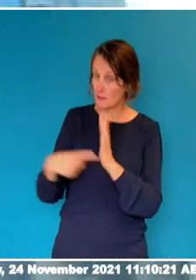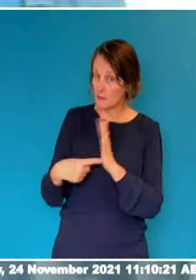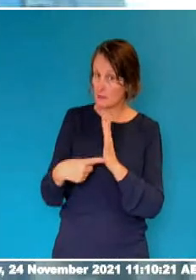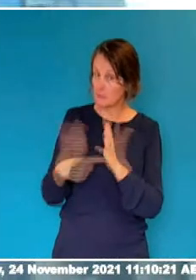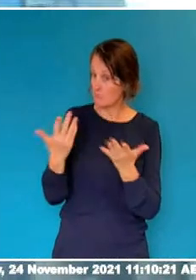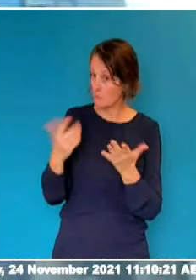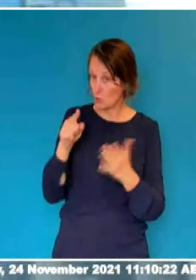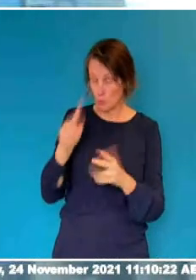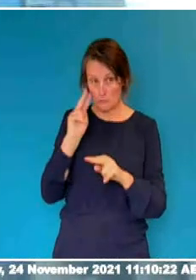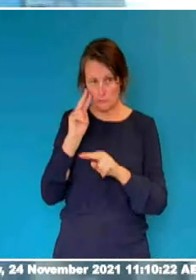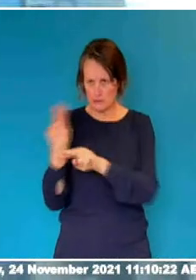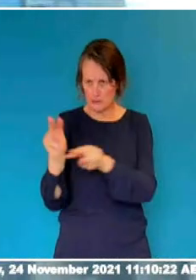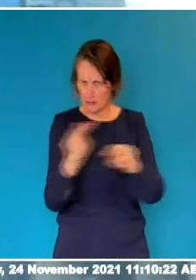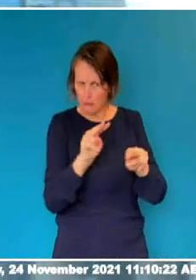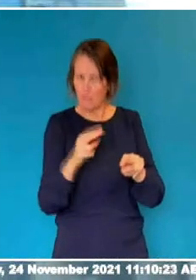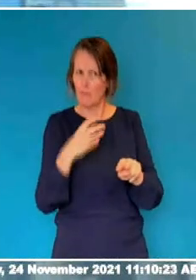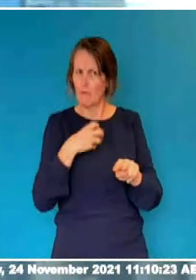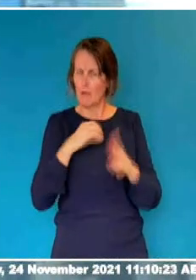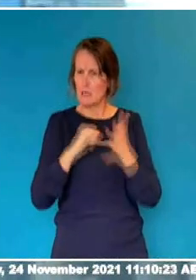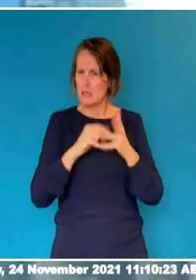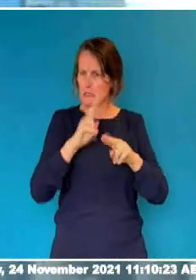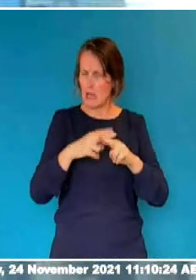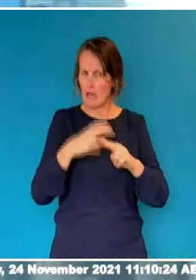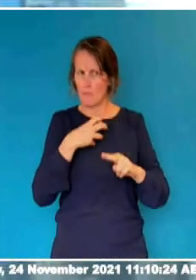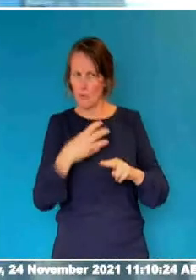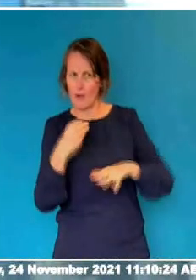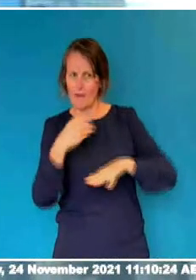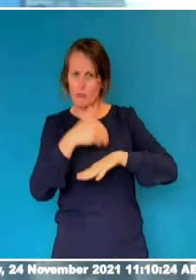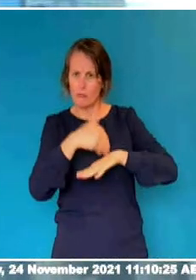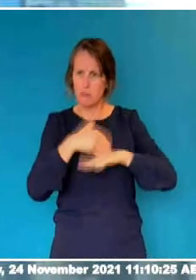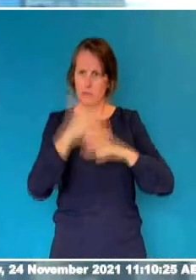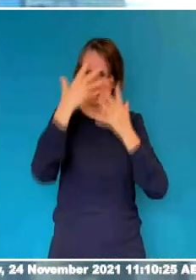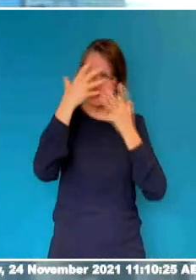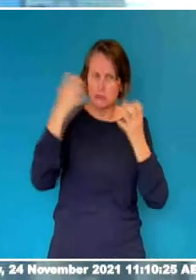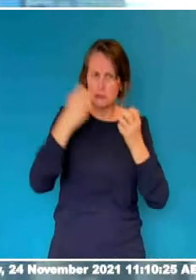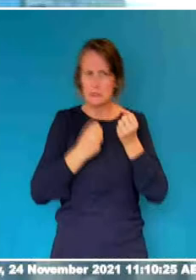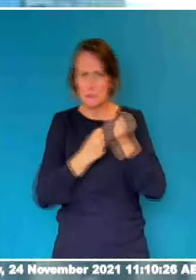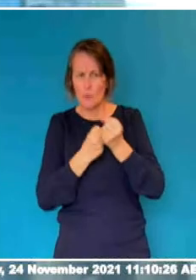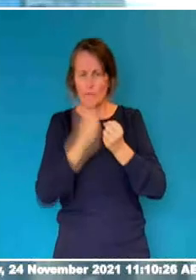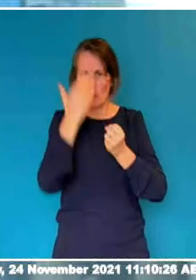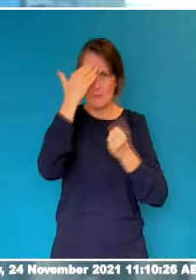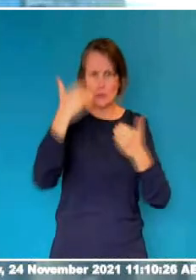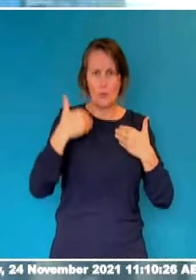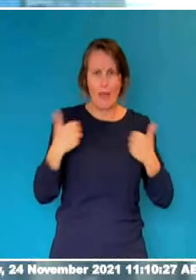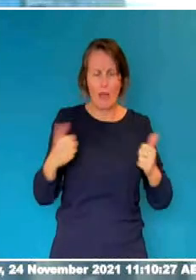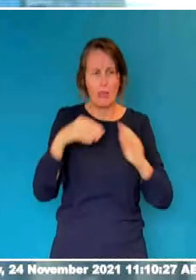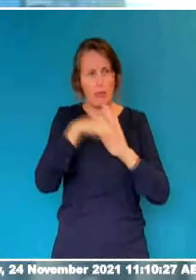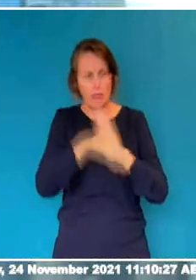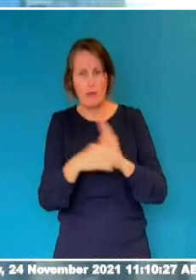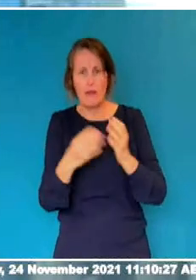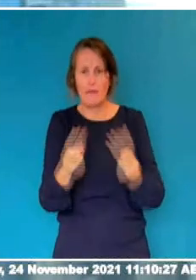observed, an increase in employees needing support for mental health issues? Yes, we have.